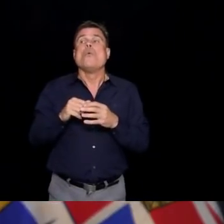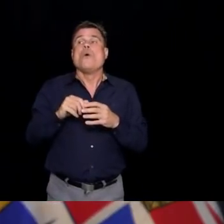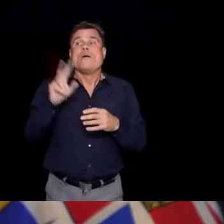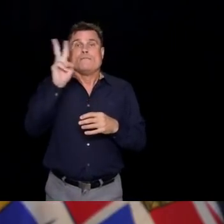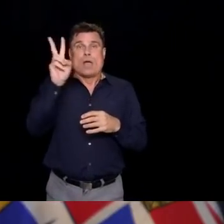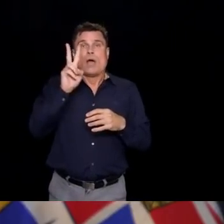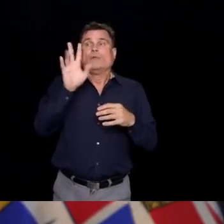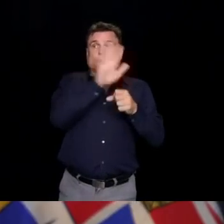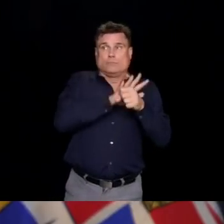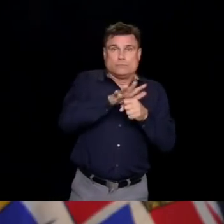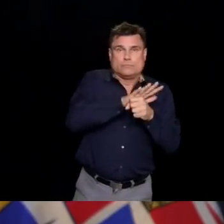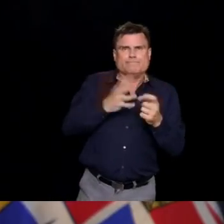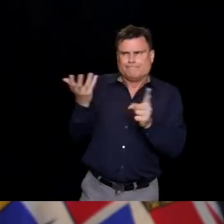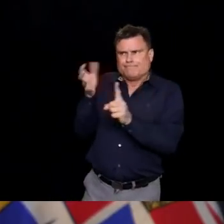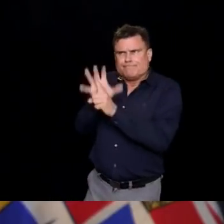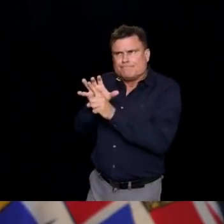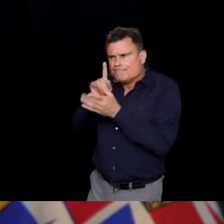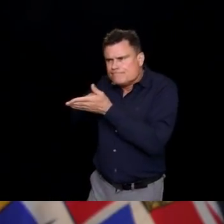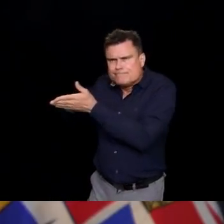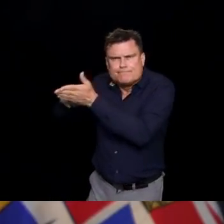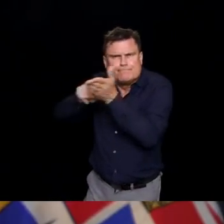Paul's and the staff there